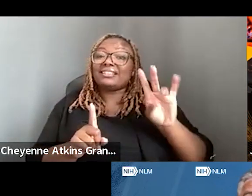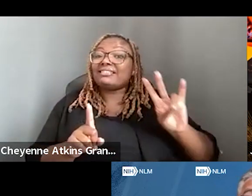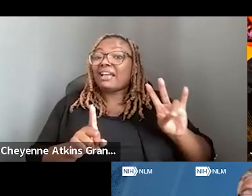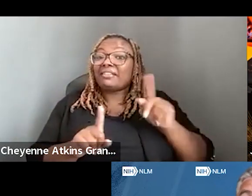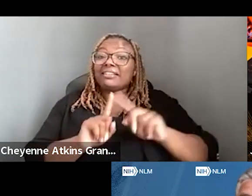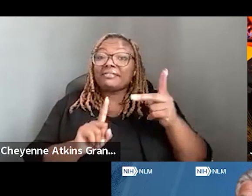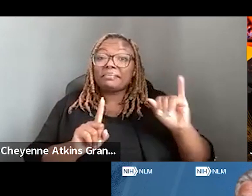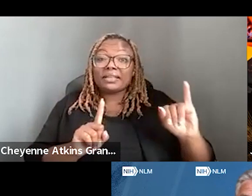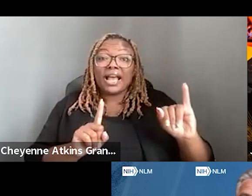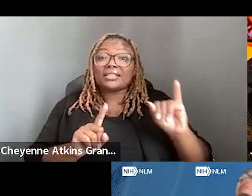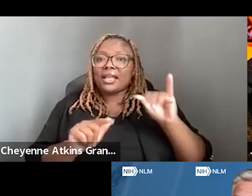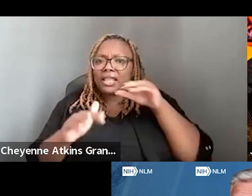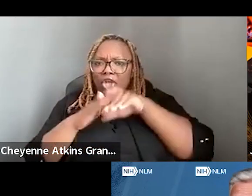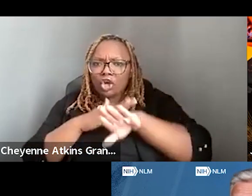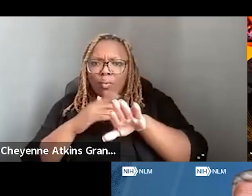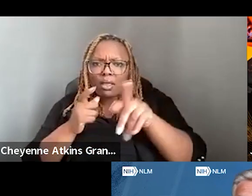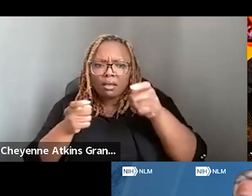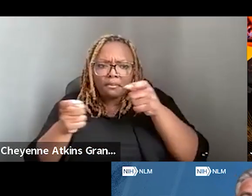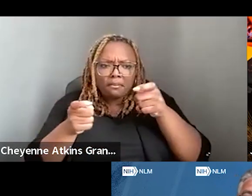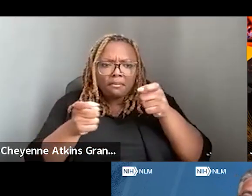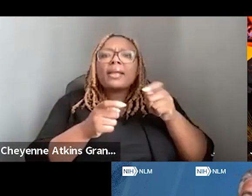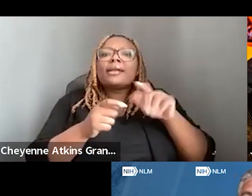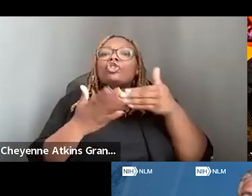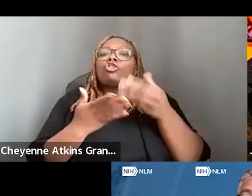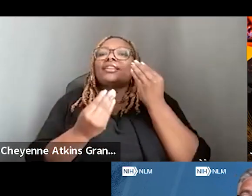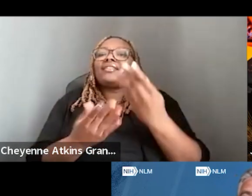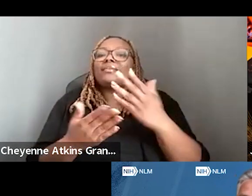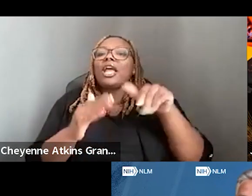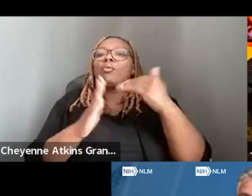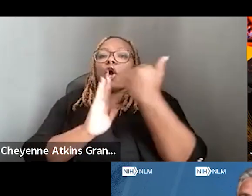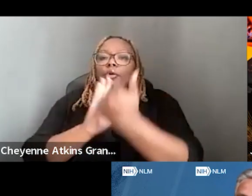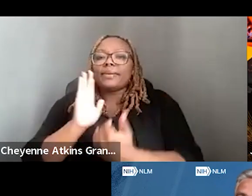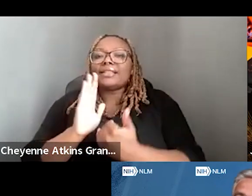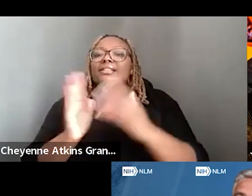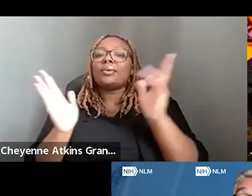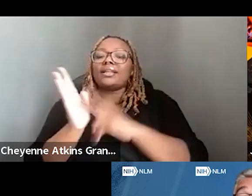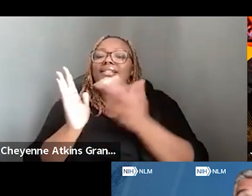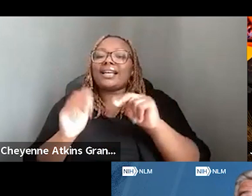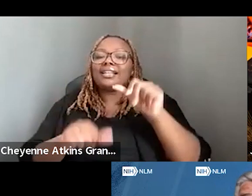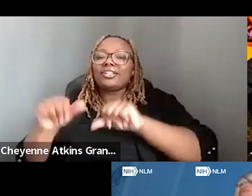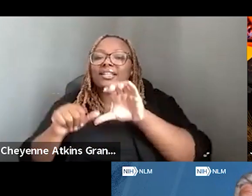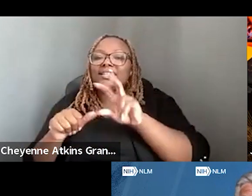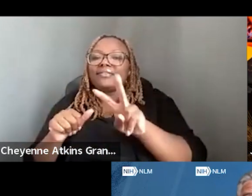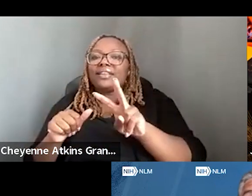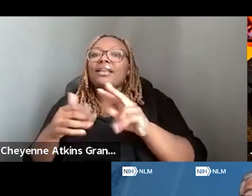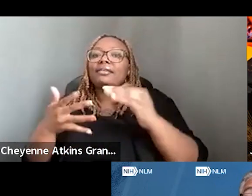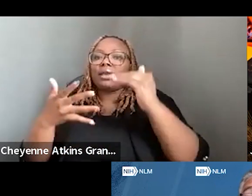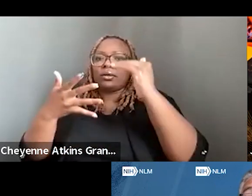and they could go in and manage -- those will all be listed. When they sign in to their SciENcv account, they'll see all the different accounts